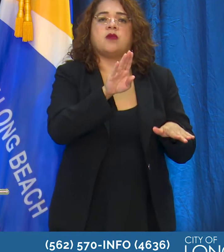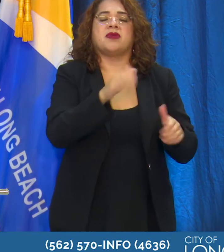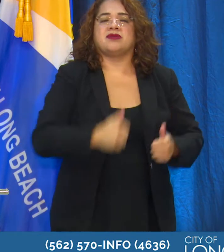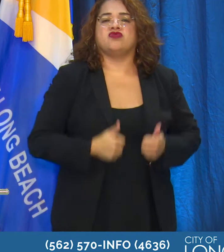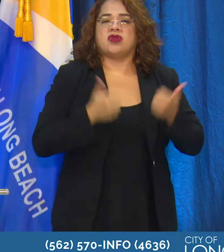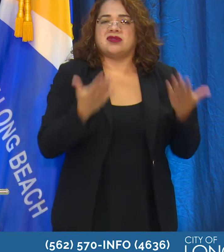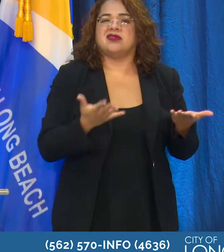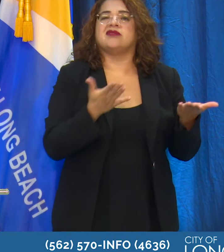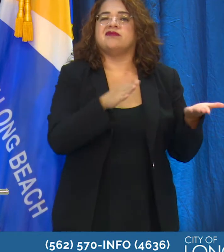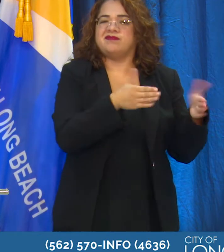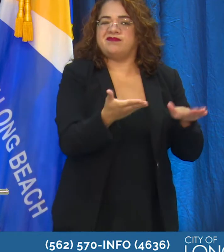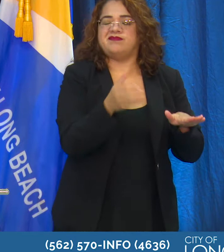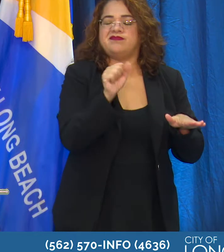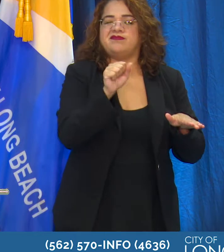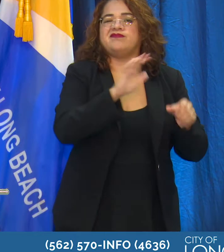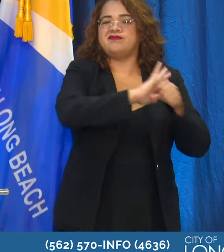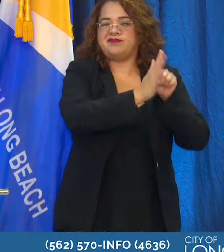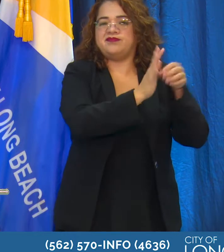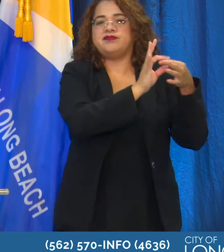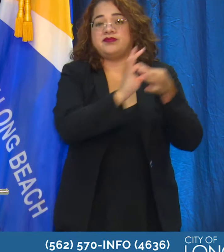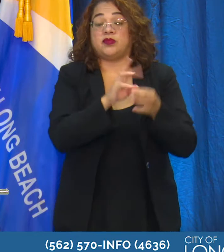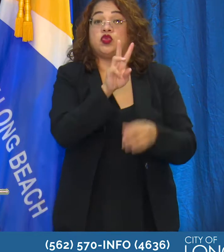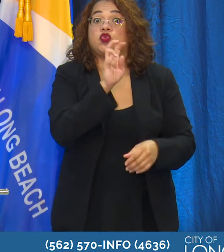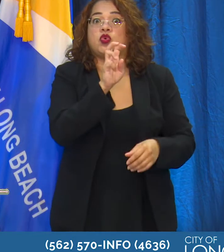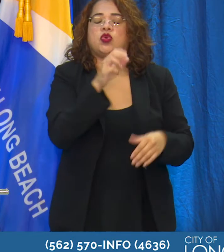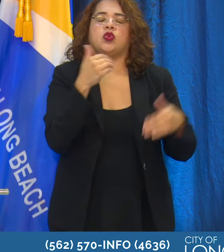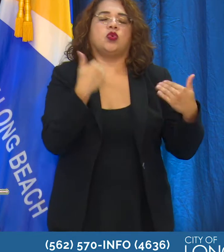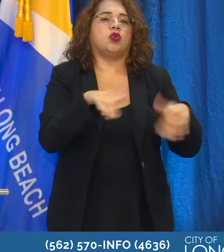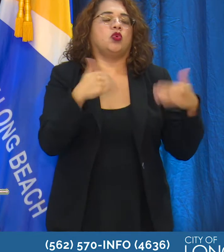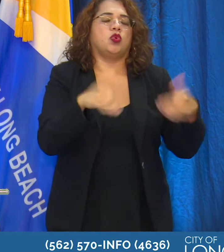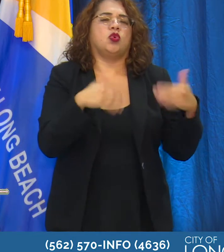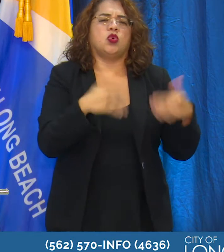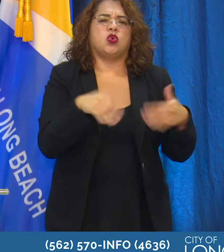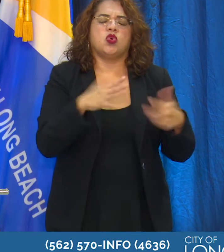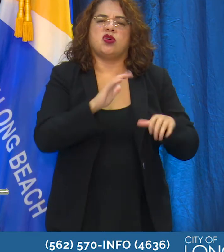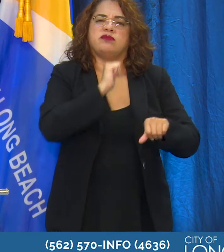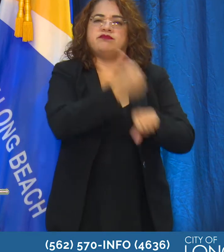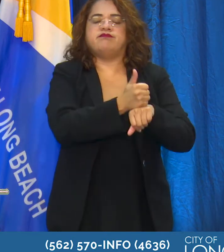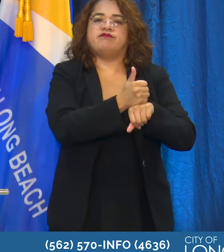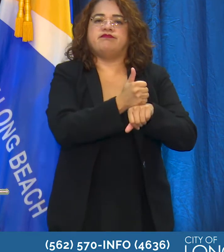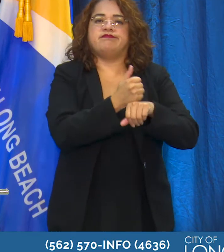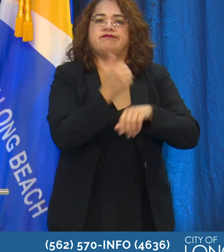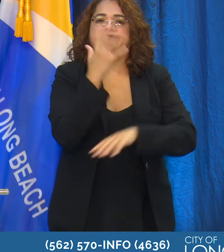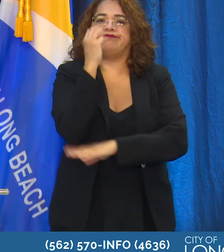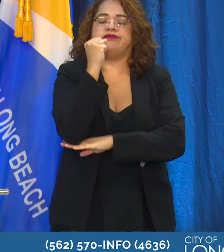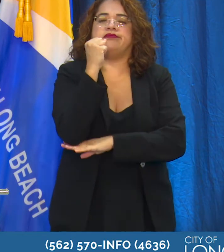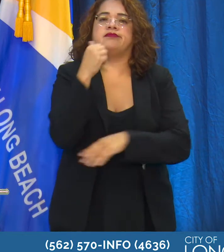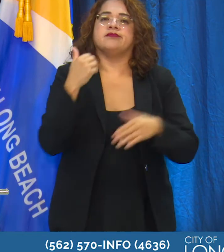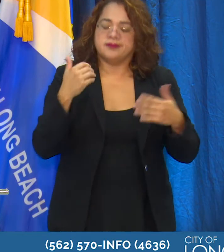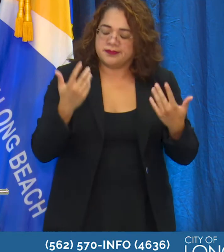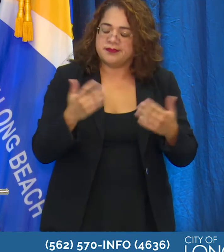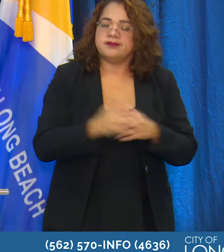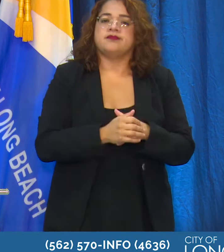A 200 mark seems like a real benchmark for us and we hope to keep it as low as possible